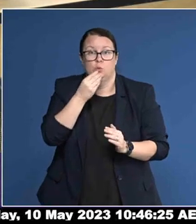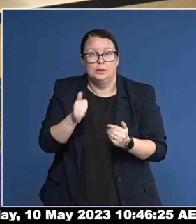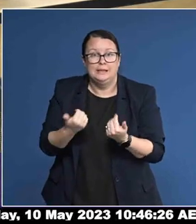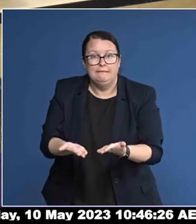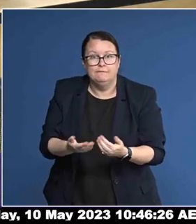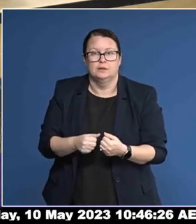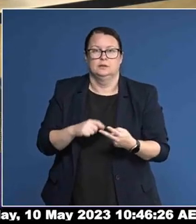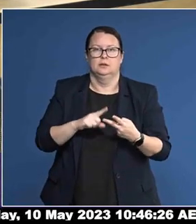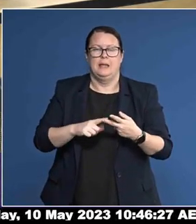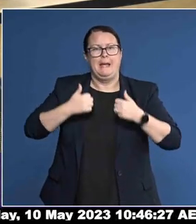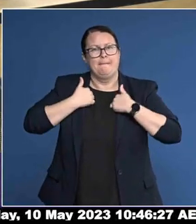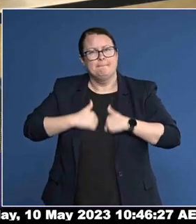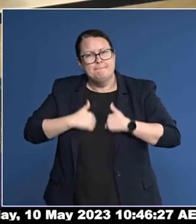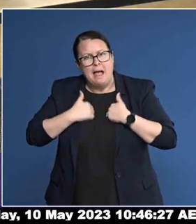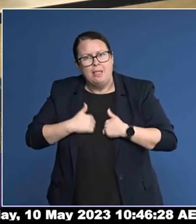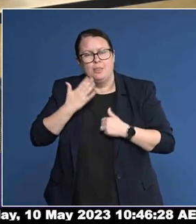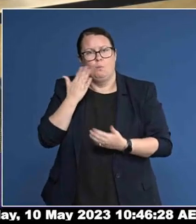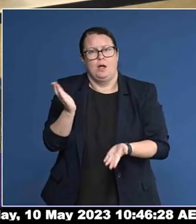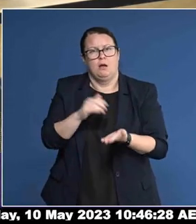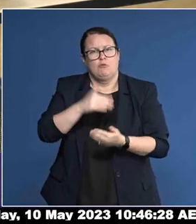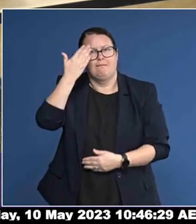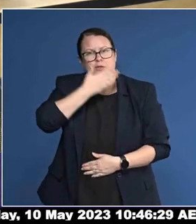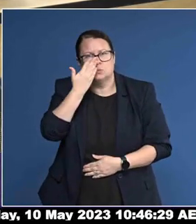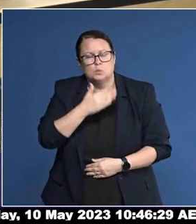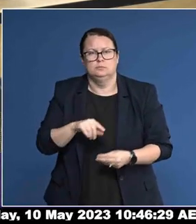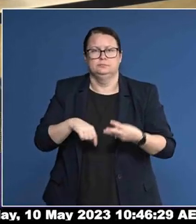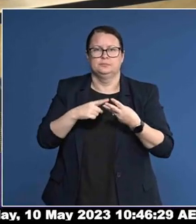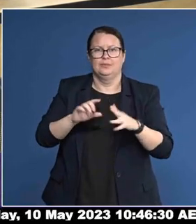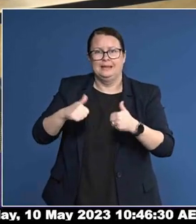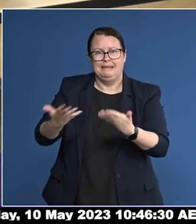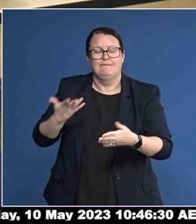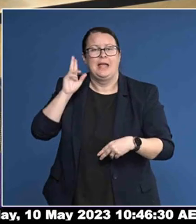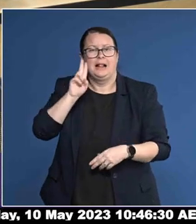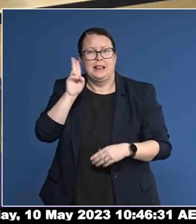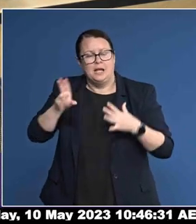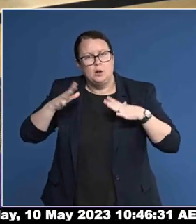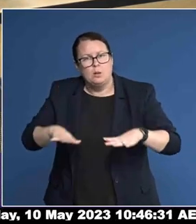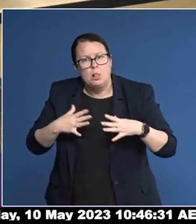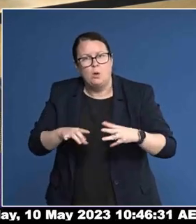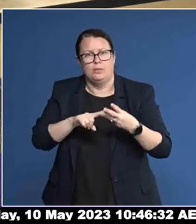him when he arrived at school, provided clean clothes, supplied nappies for use at